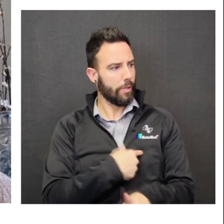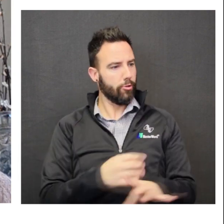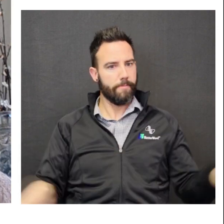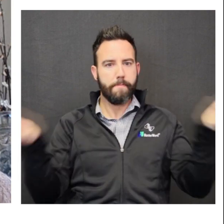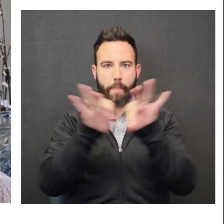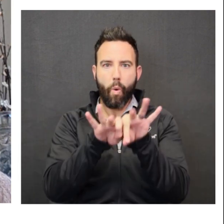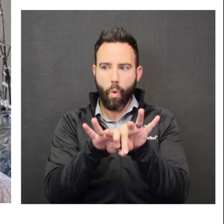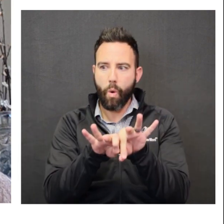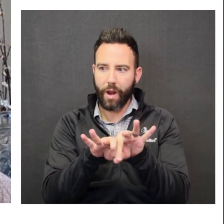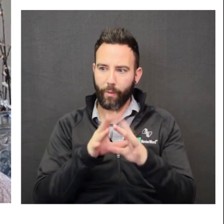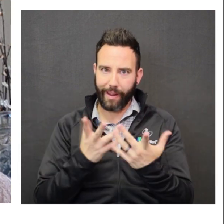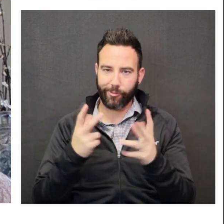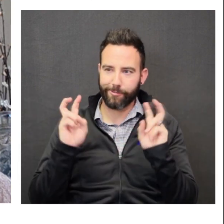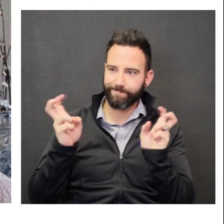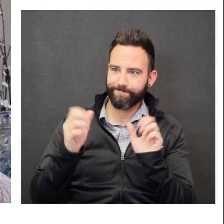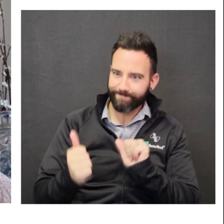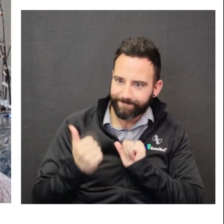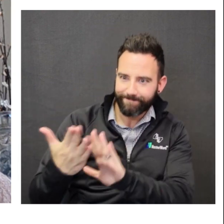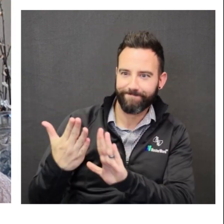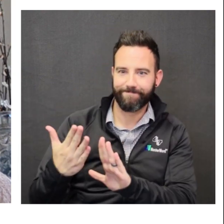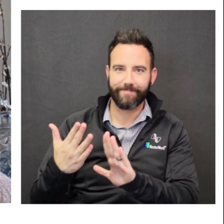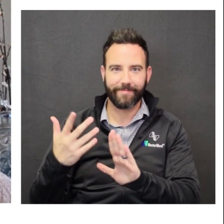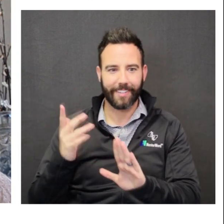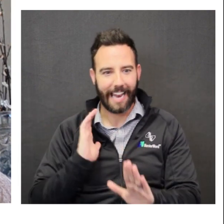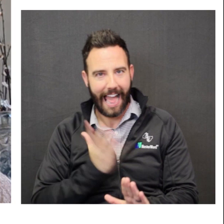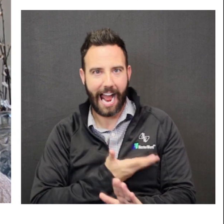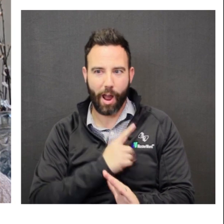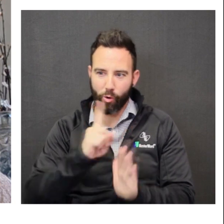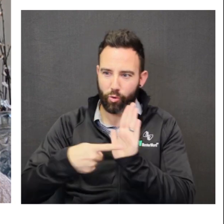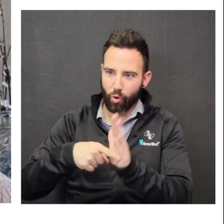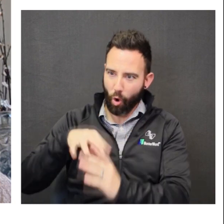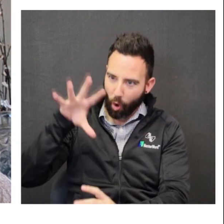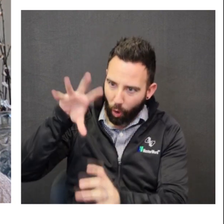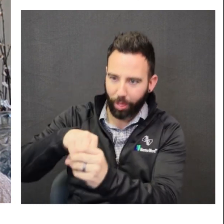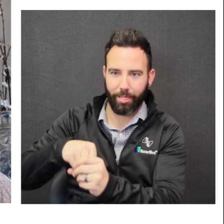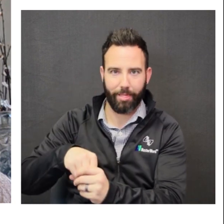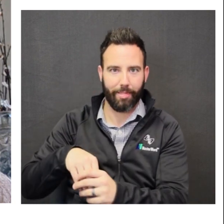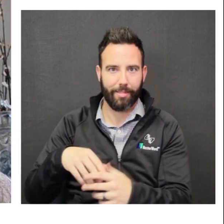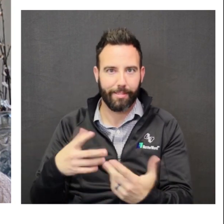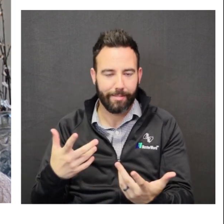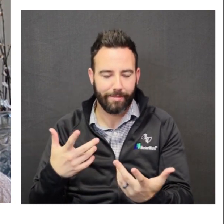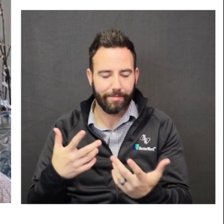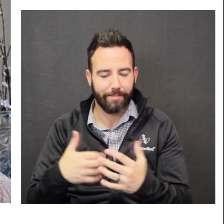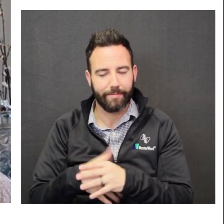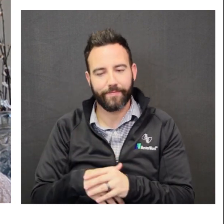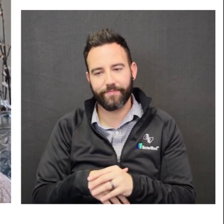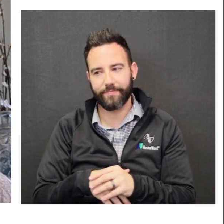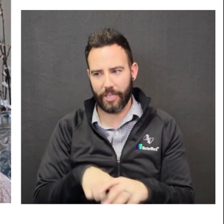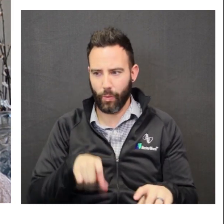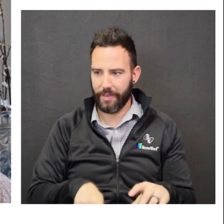fight for our place in that, then the communication role that we serve and we